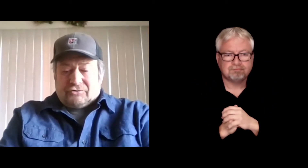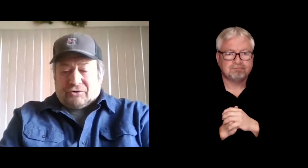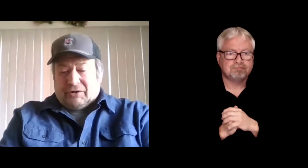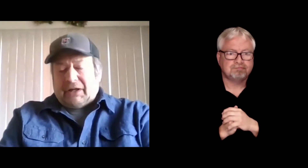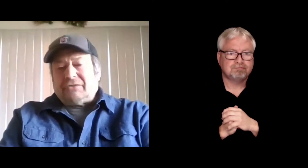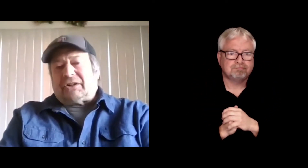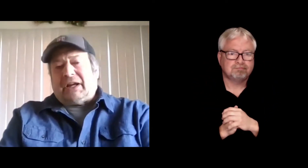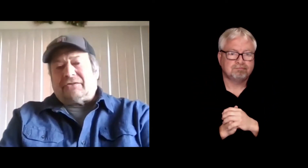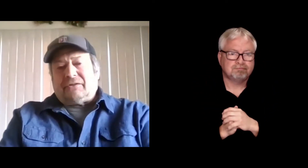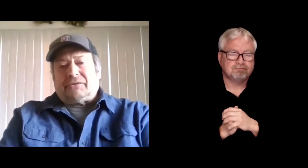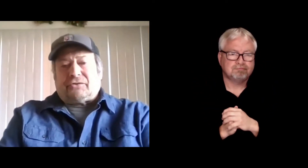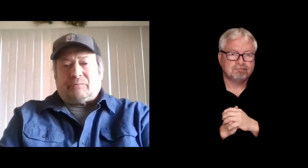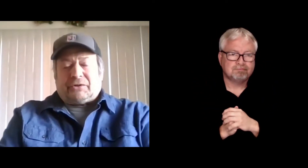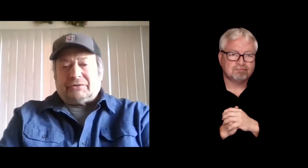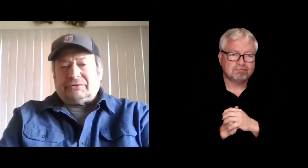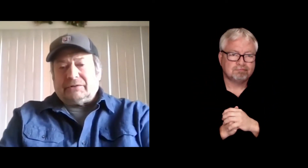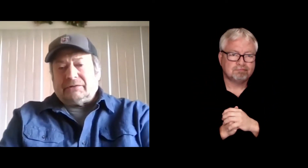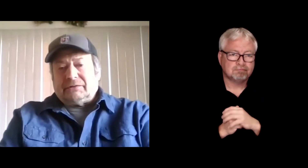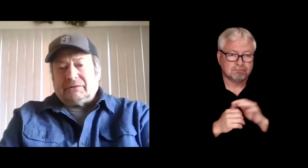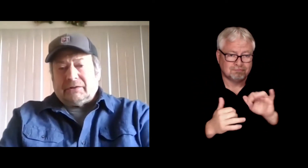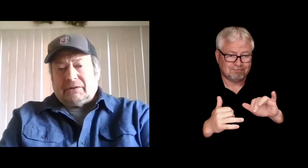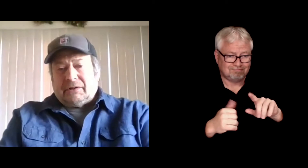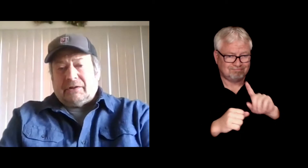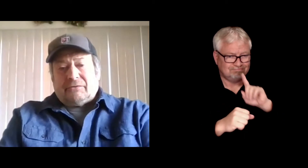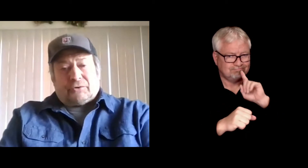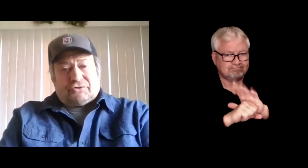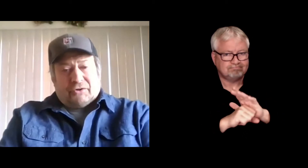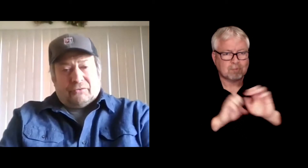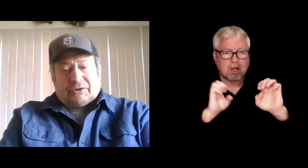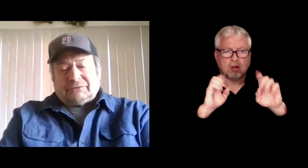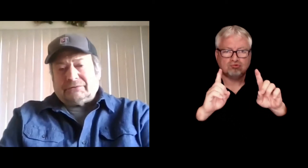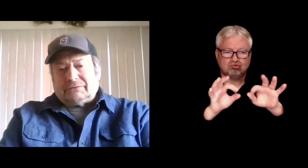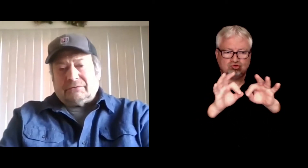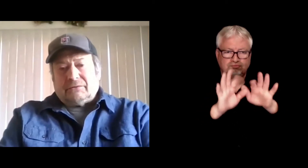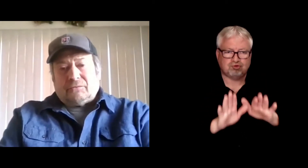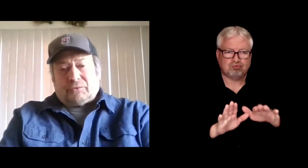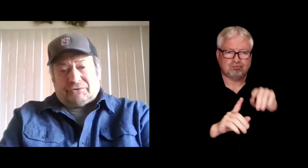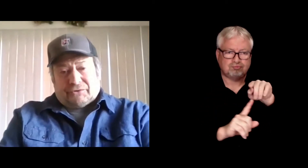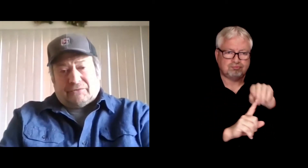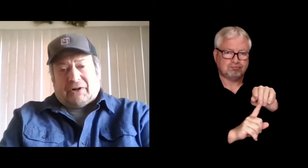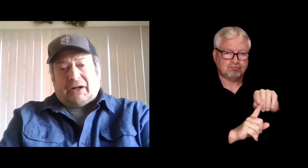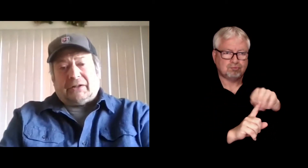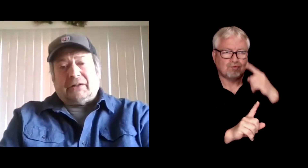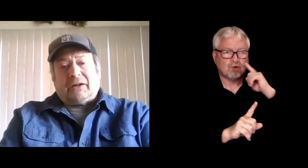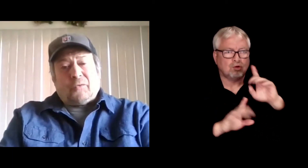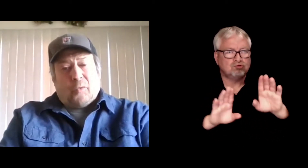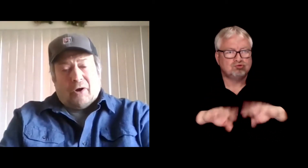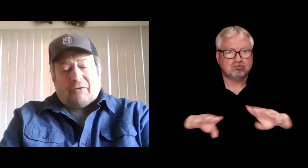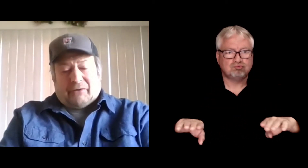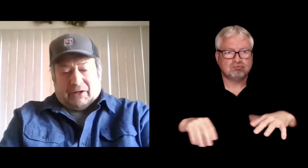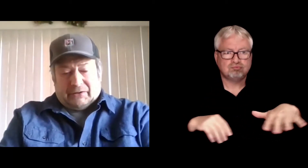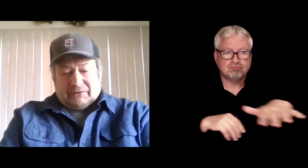ensuring educational interpreters for children were certified and qualified,